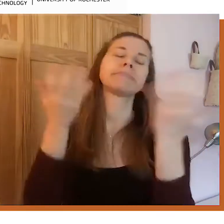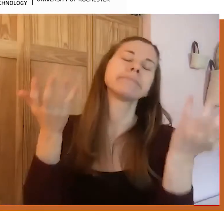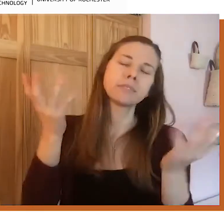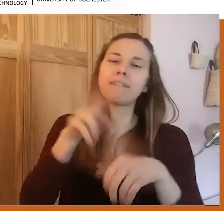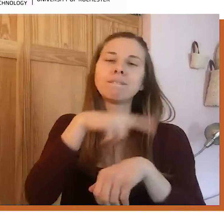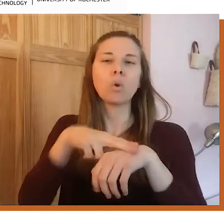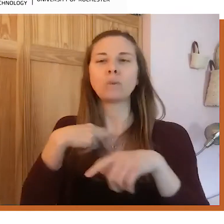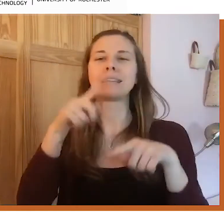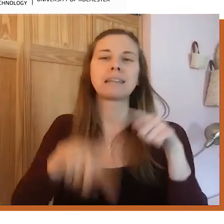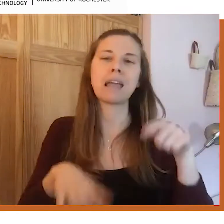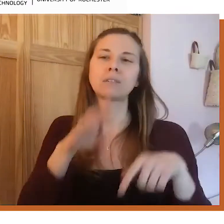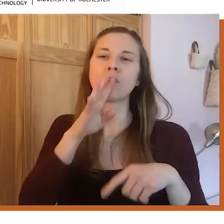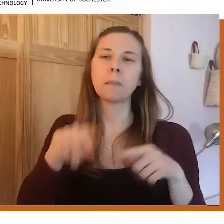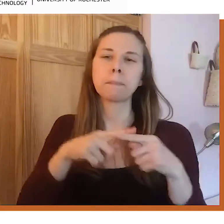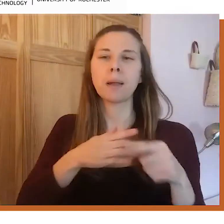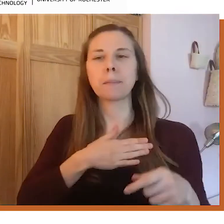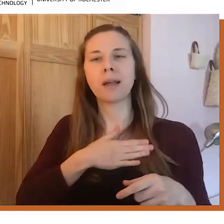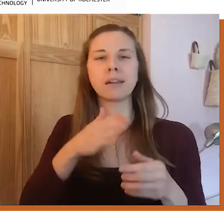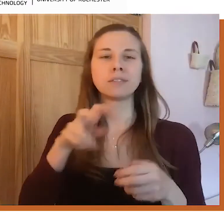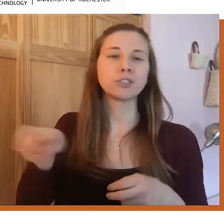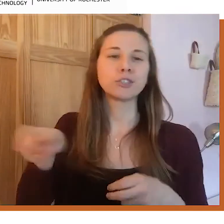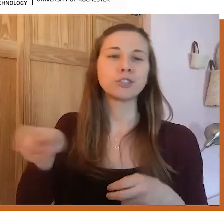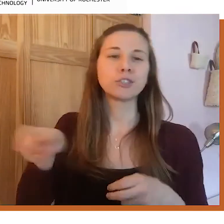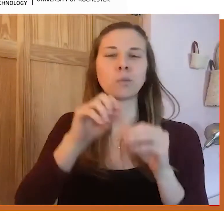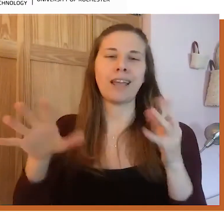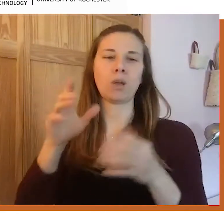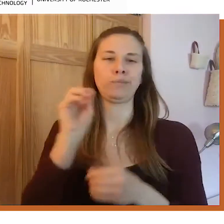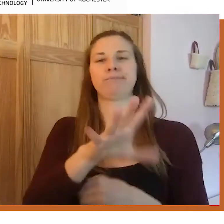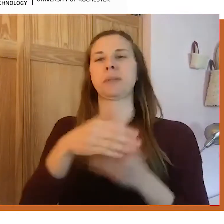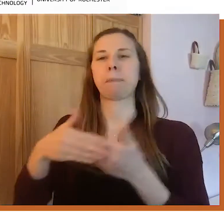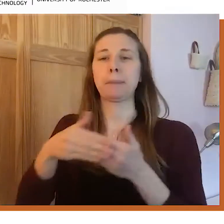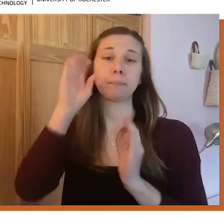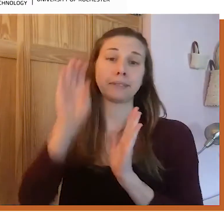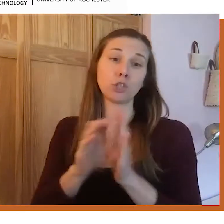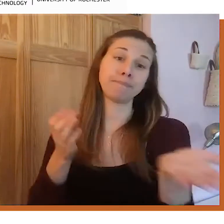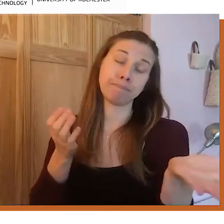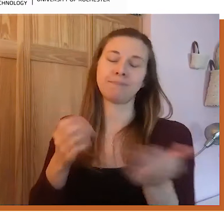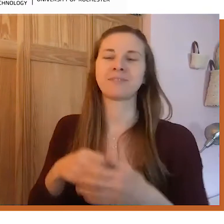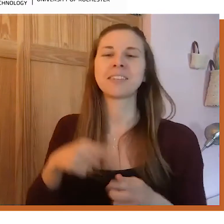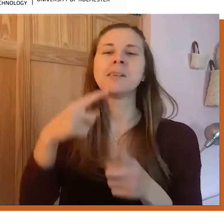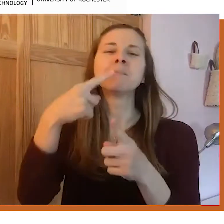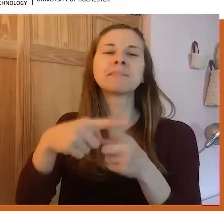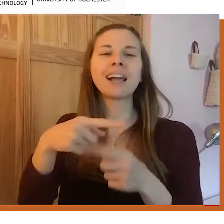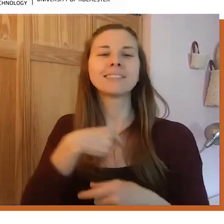Of course, I can't talk about my journey without showing at least one baby picture.